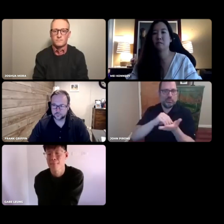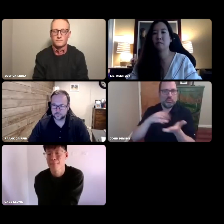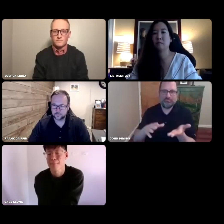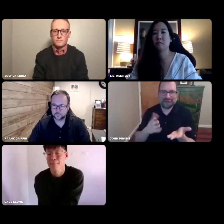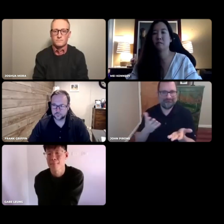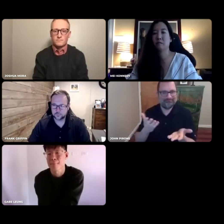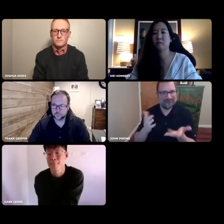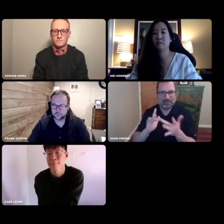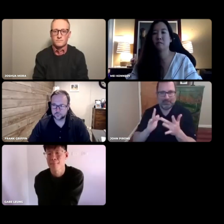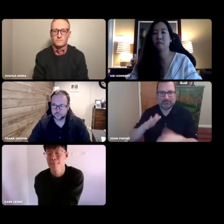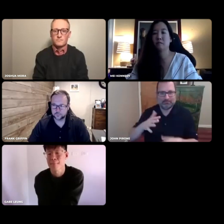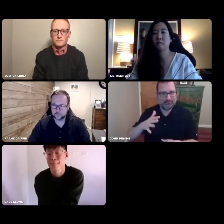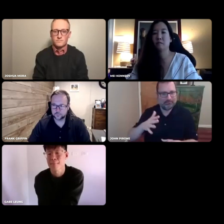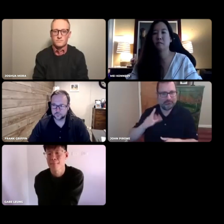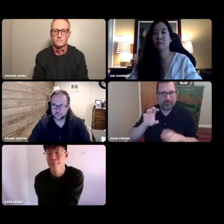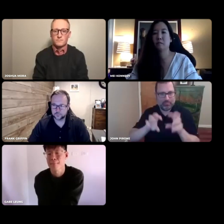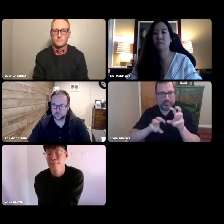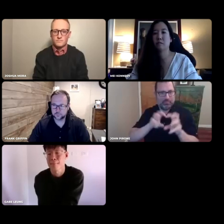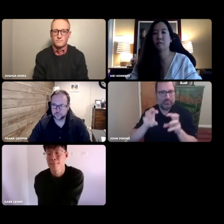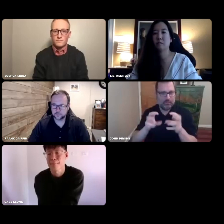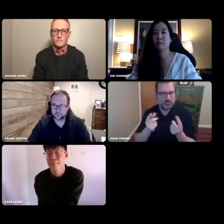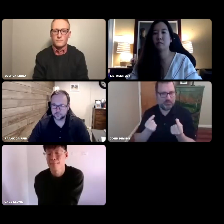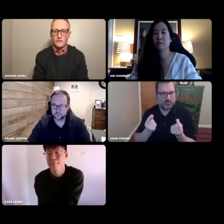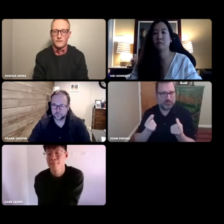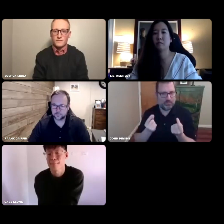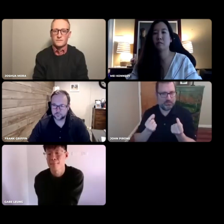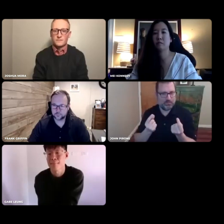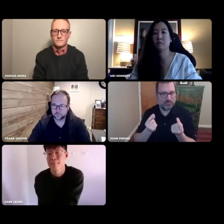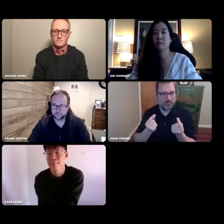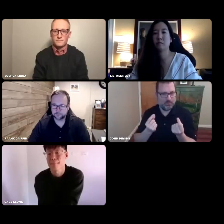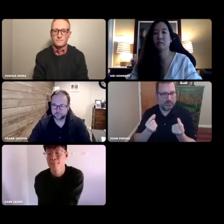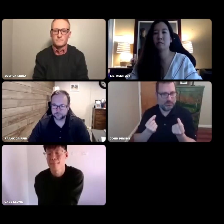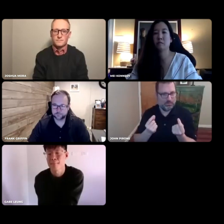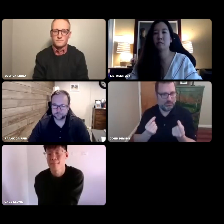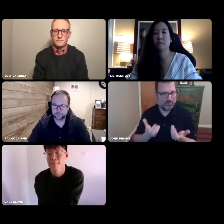It's a different situation if you have that.